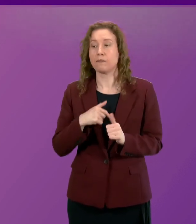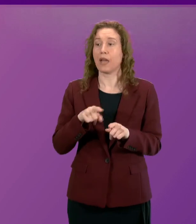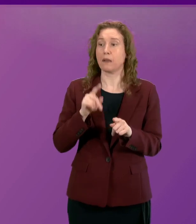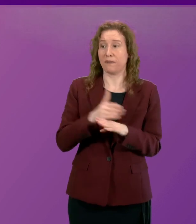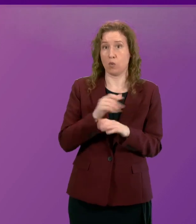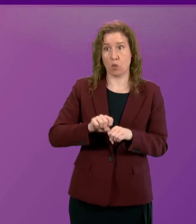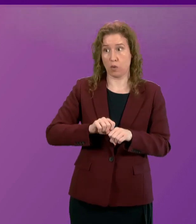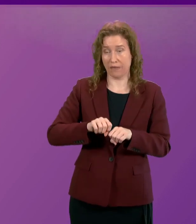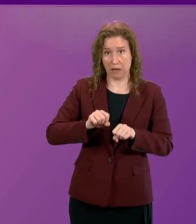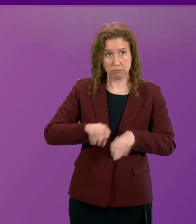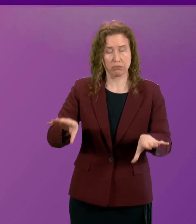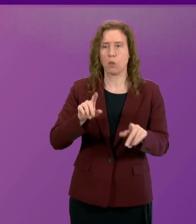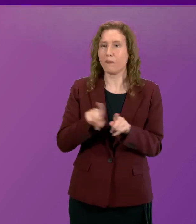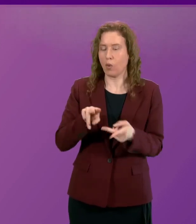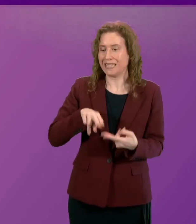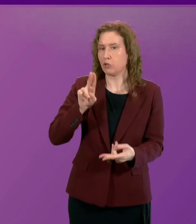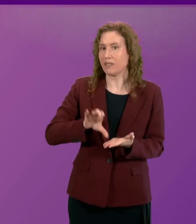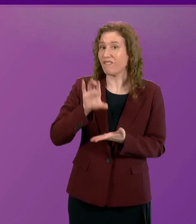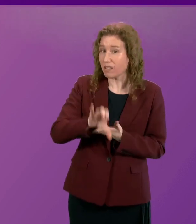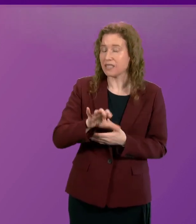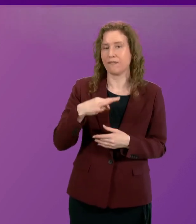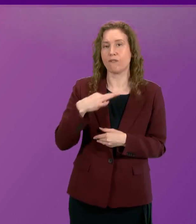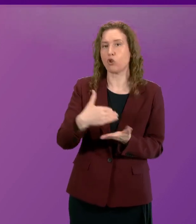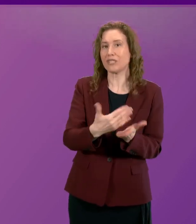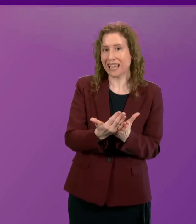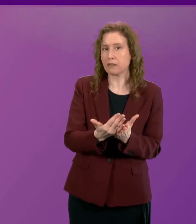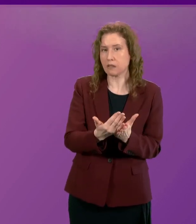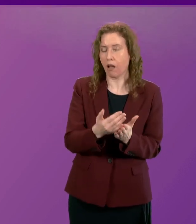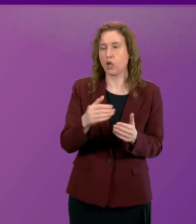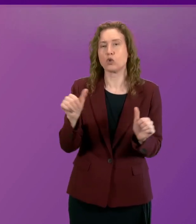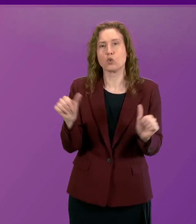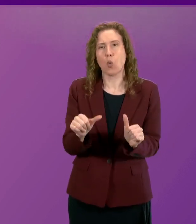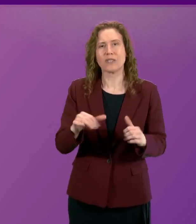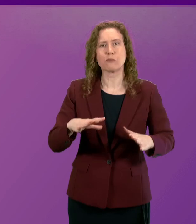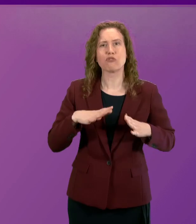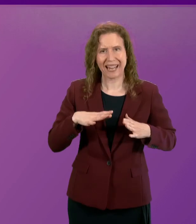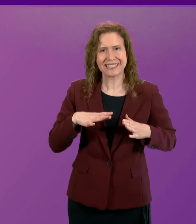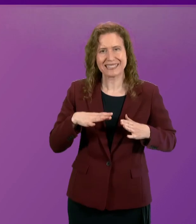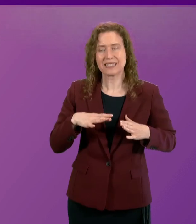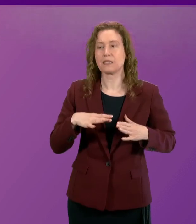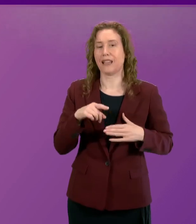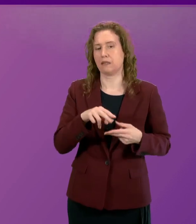we have increased funding for voluntary sector short breaks to £13 million,